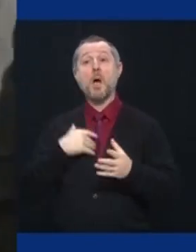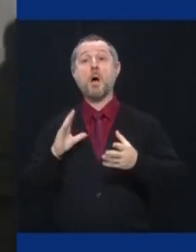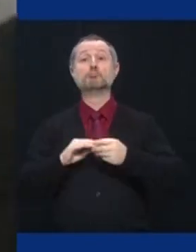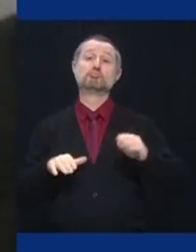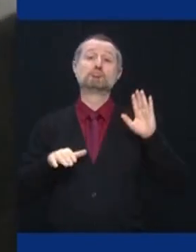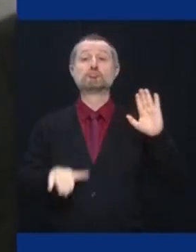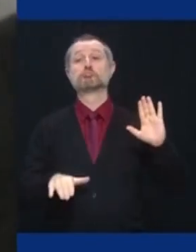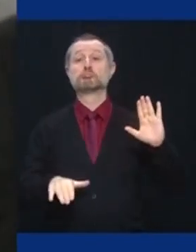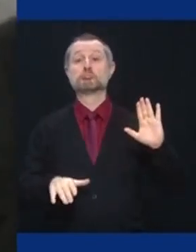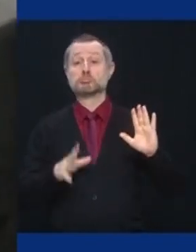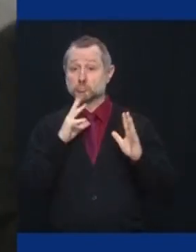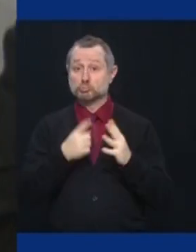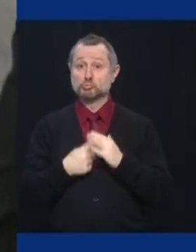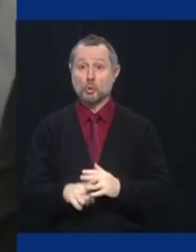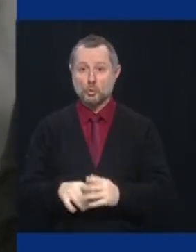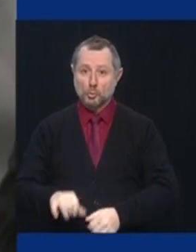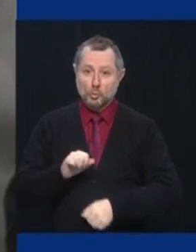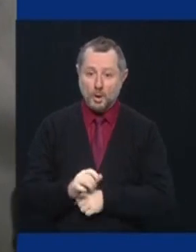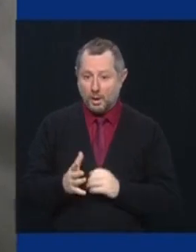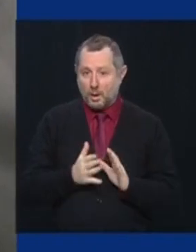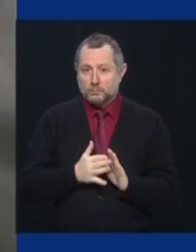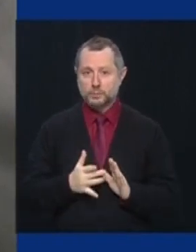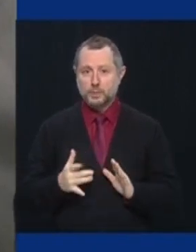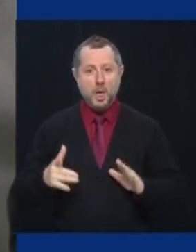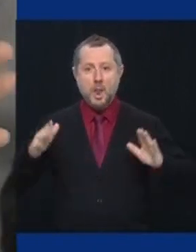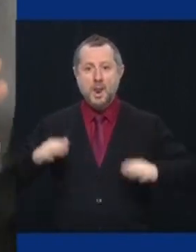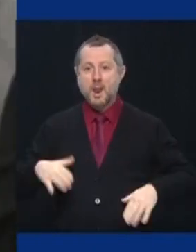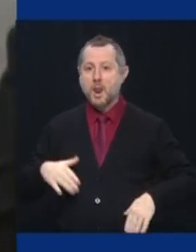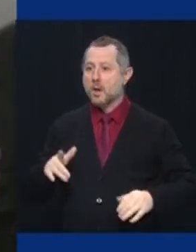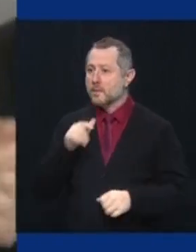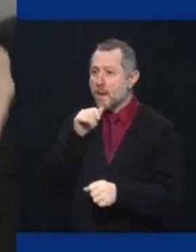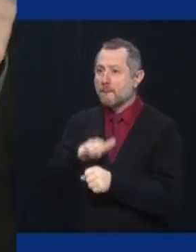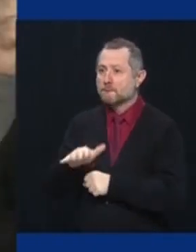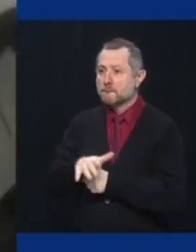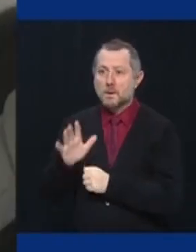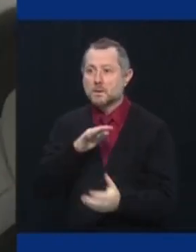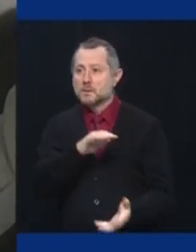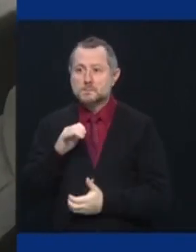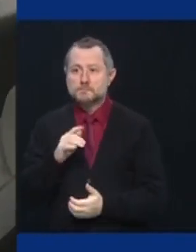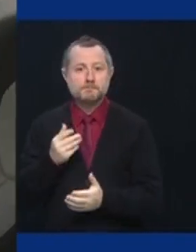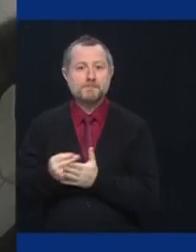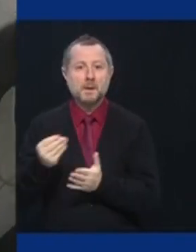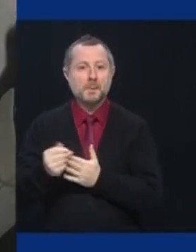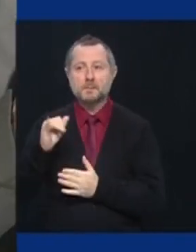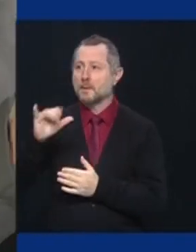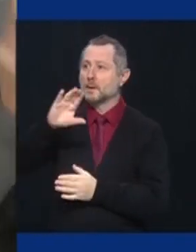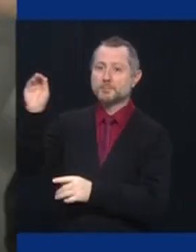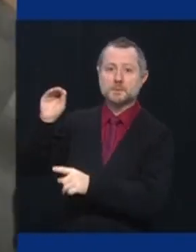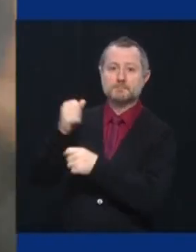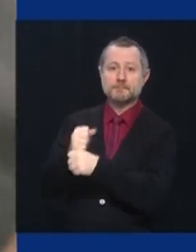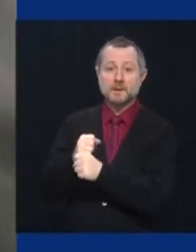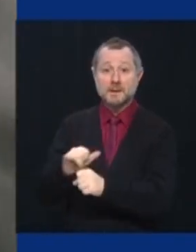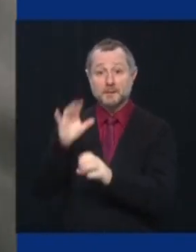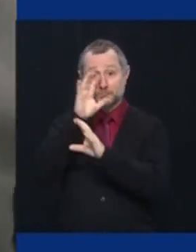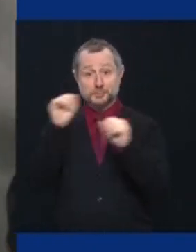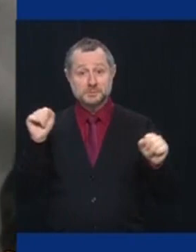BECAUSE WHEN THE BIDEN ADMINISTRATION CAME IN, THEY DIDN'T HAVE ENOUGH VACCINE FOR THEY JUST HAD NOT BOUGHT ENOUGH